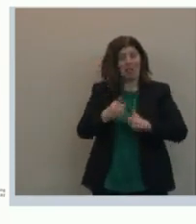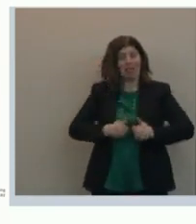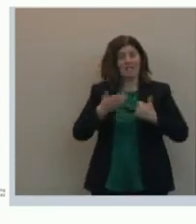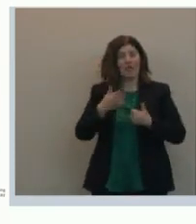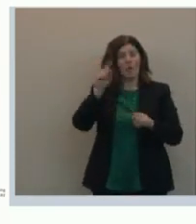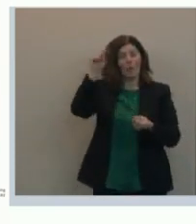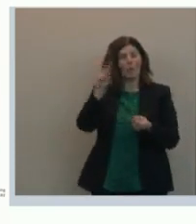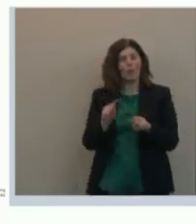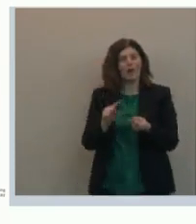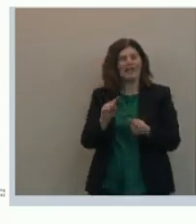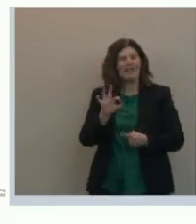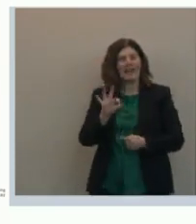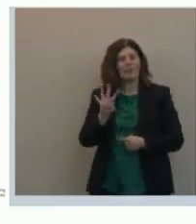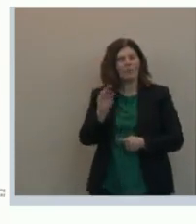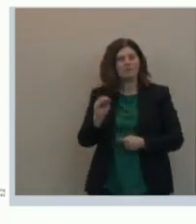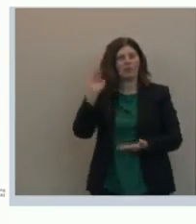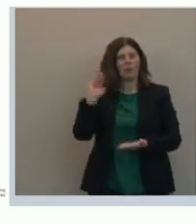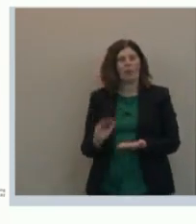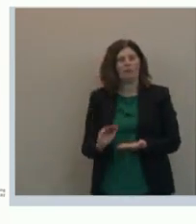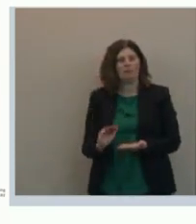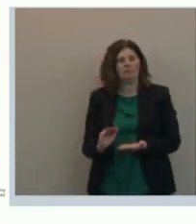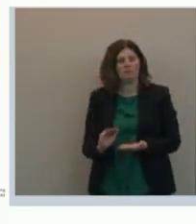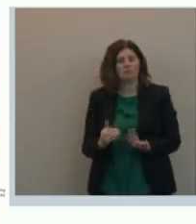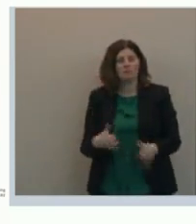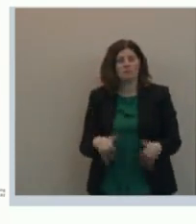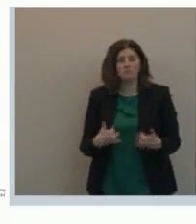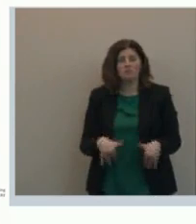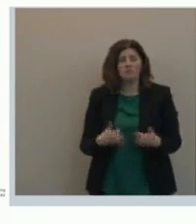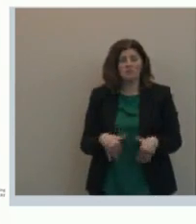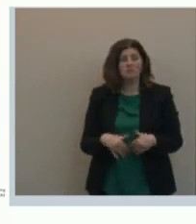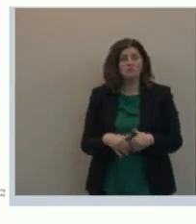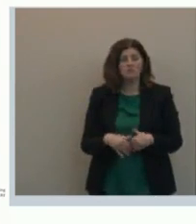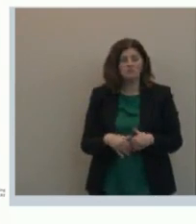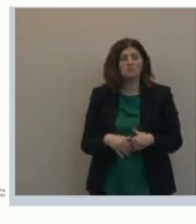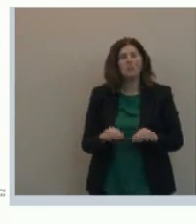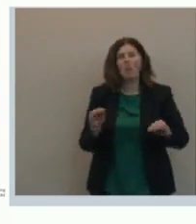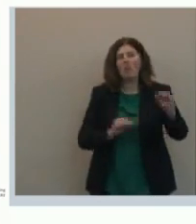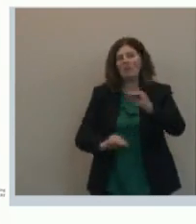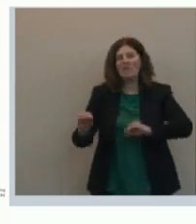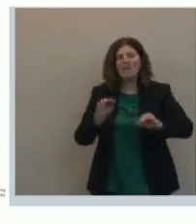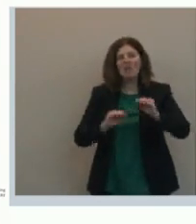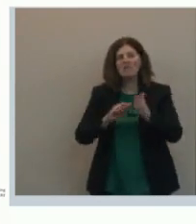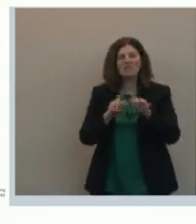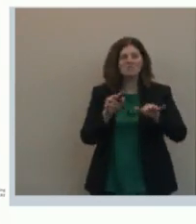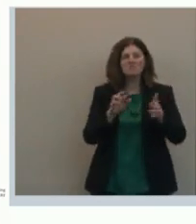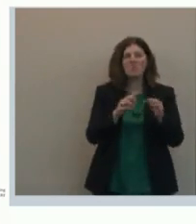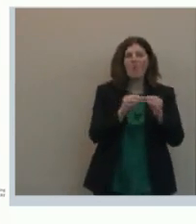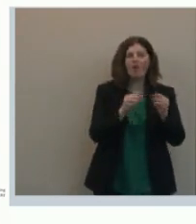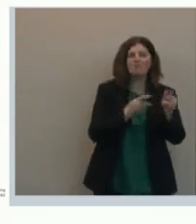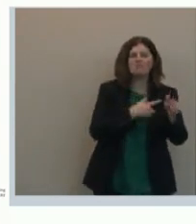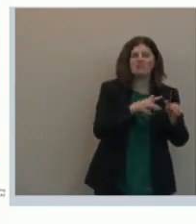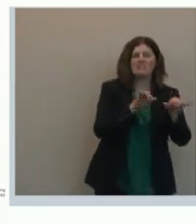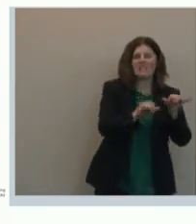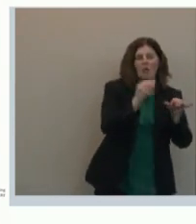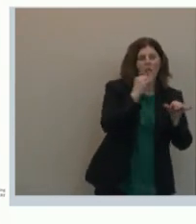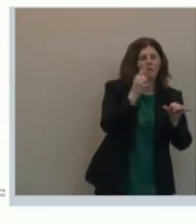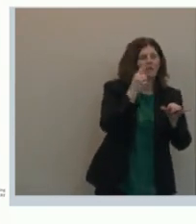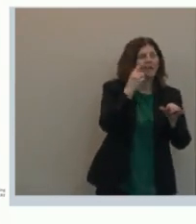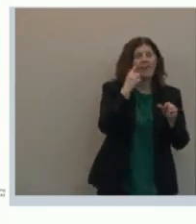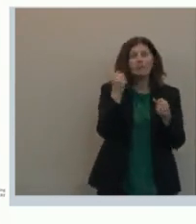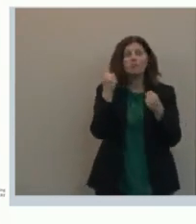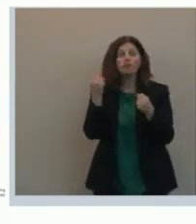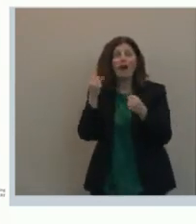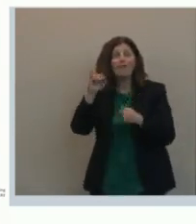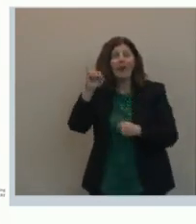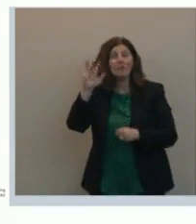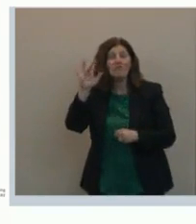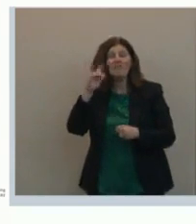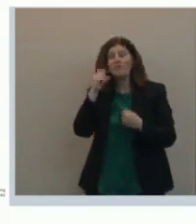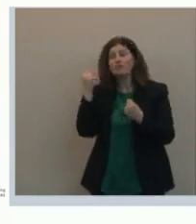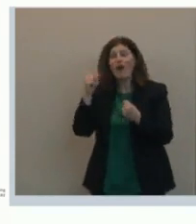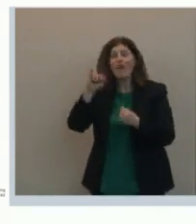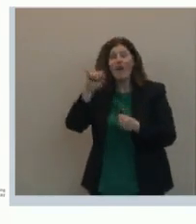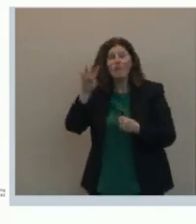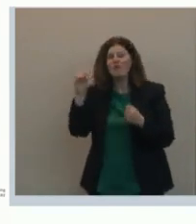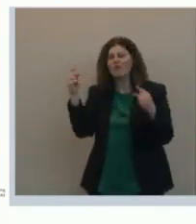JUST TO TAKE ONE EXAMPLE, RUNNING LINO COUNTY, IT WOULD APPEAR THAT THEY HAVE REDUCED THEIR MOBILITY BY 94%.